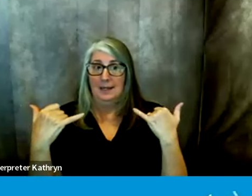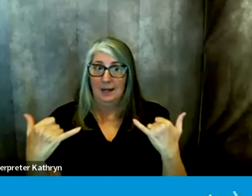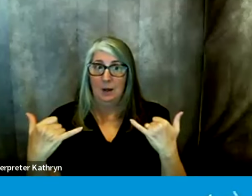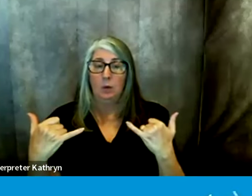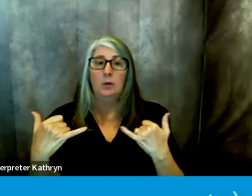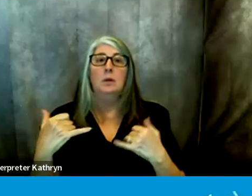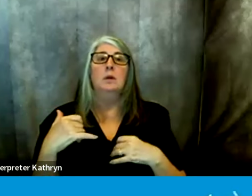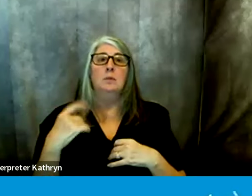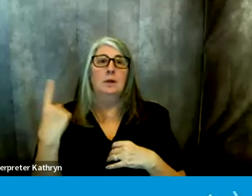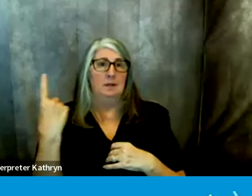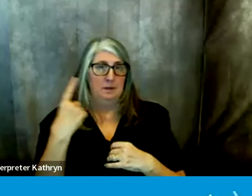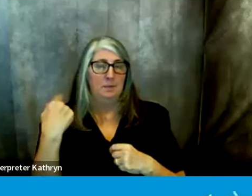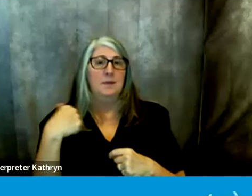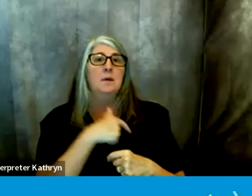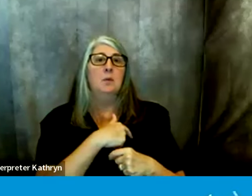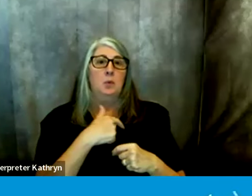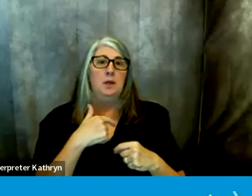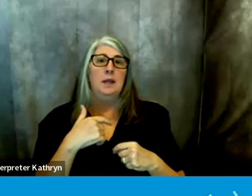It's something that we do have preliminary evidence for.